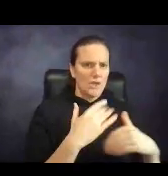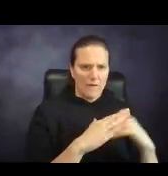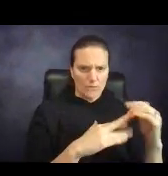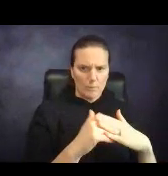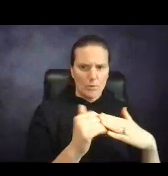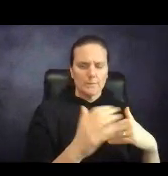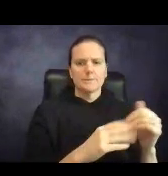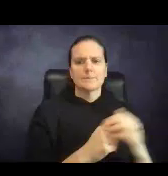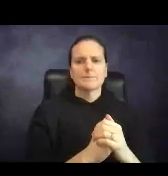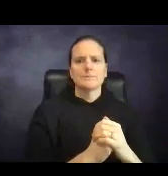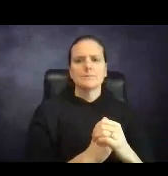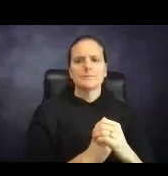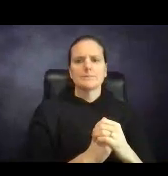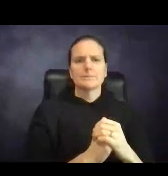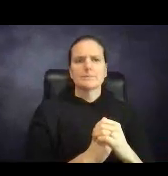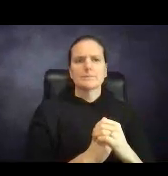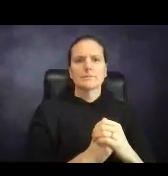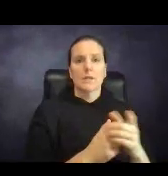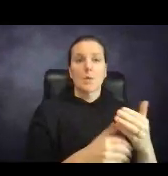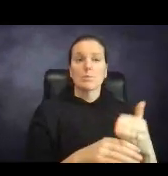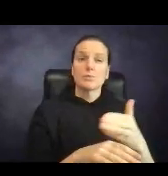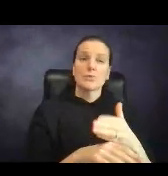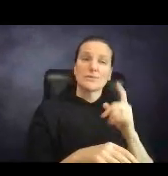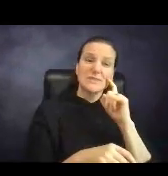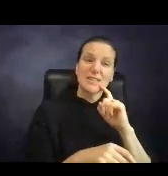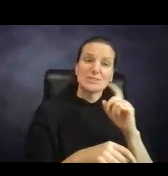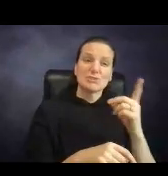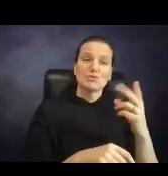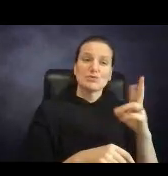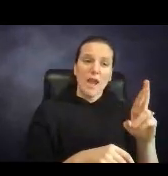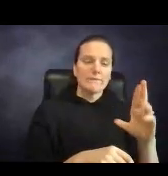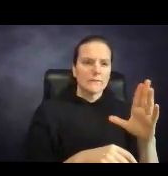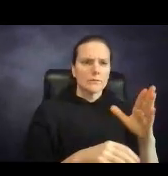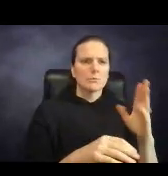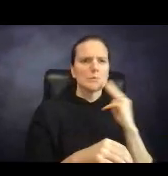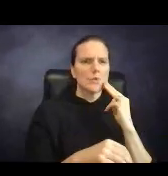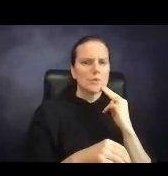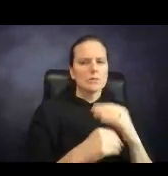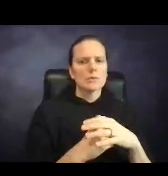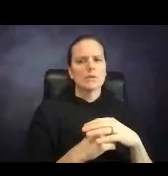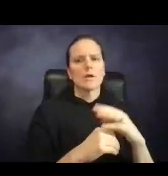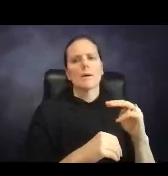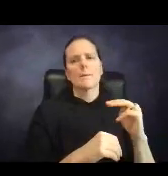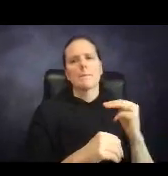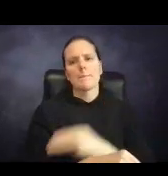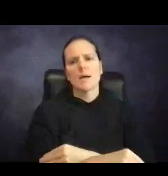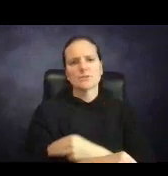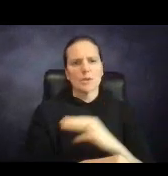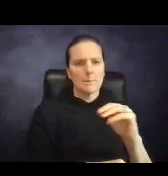Testosterone in addition to improving sex drive and mood improves muscle mass, reduces fat mass, improves insulin sensitivity.